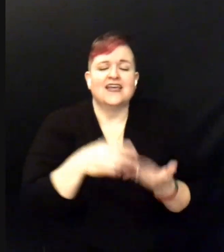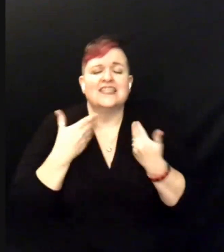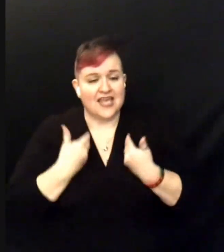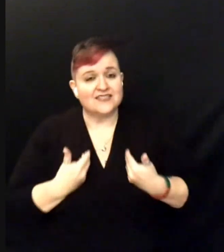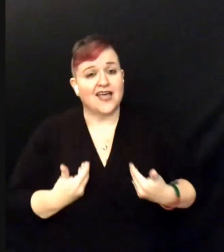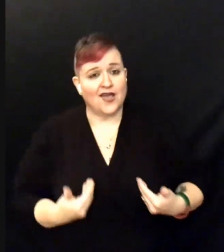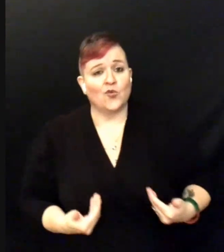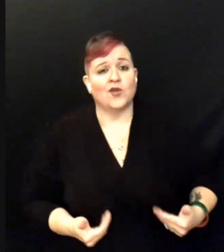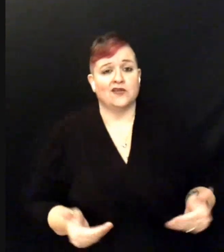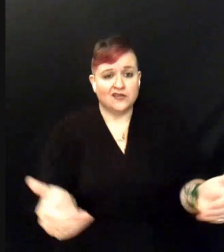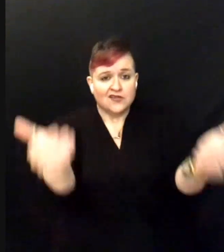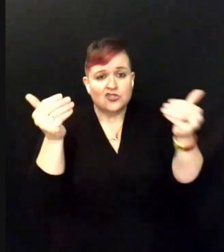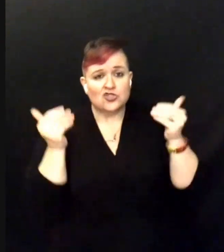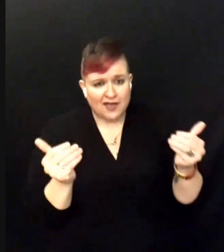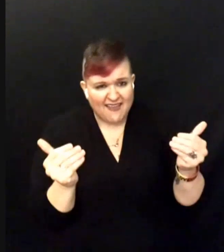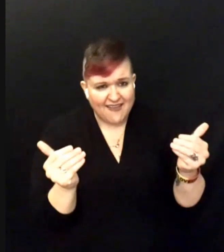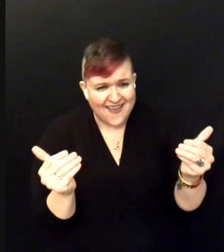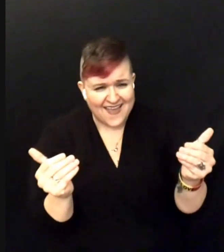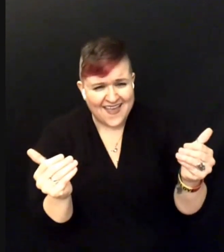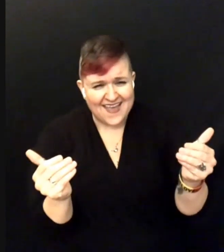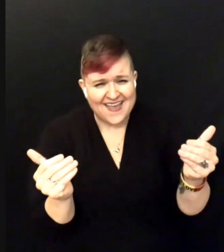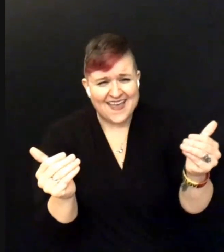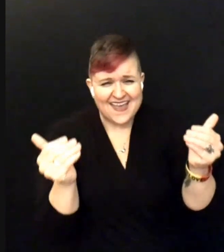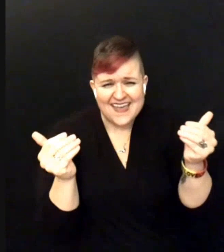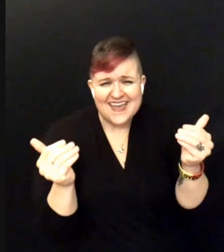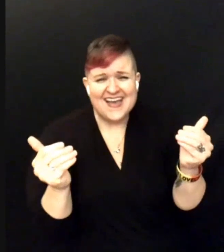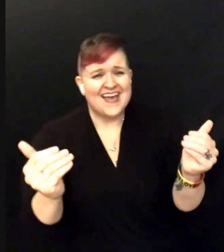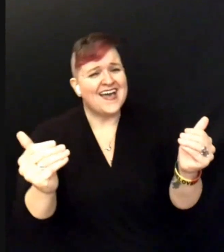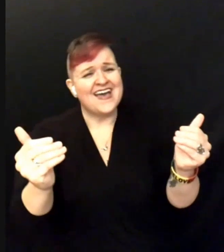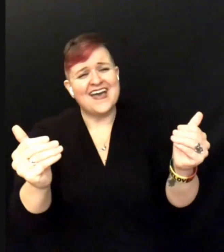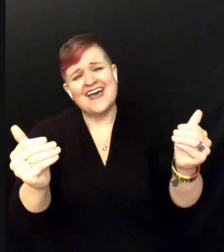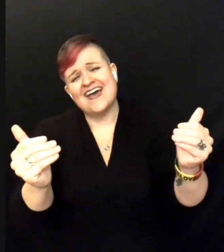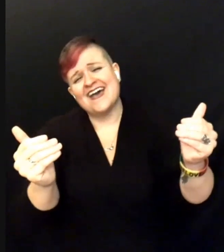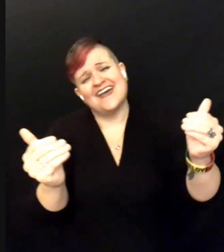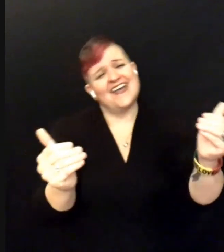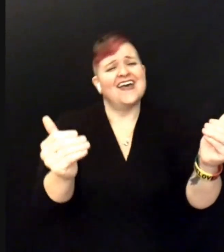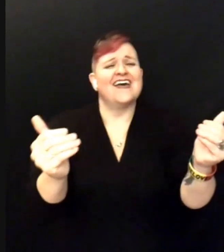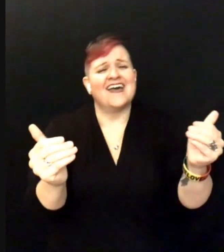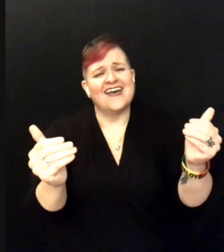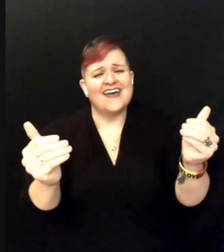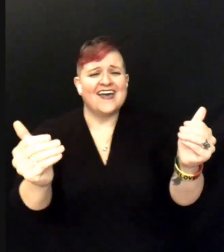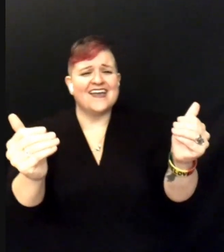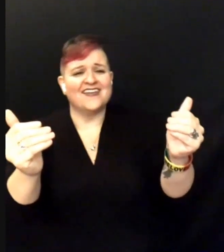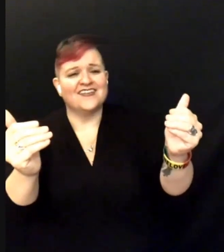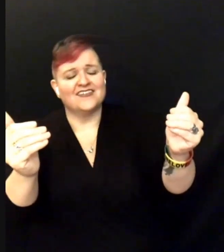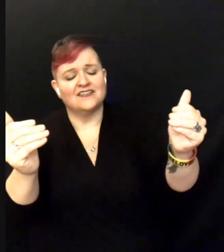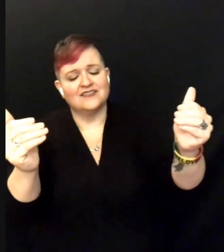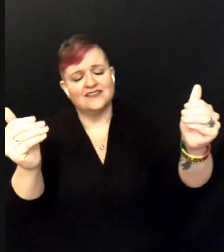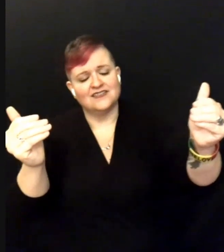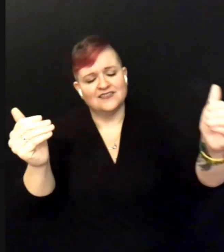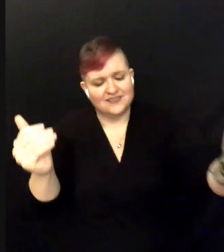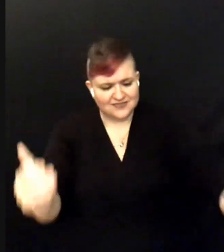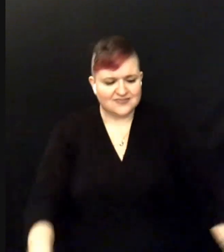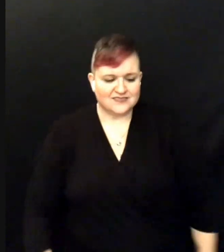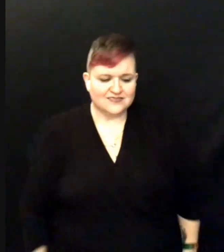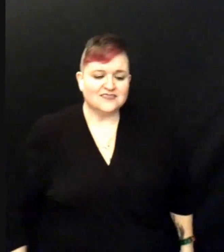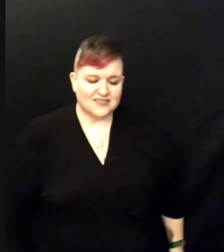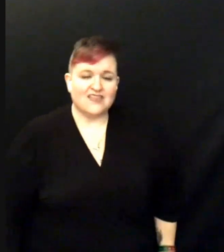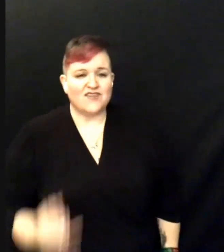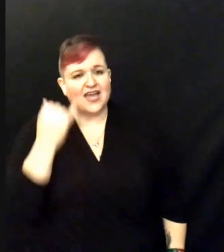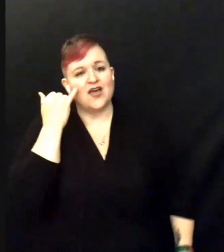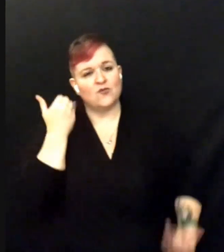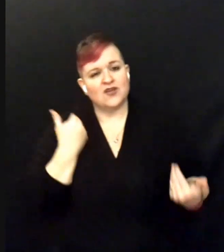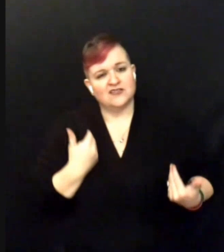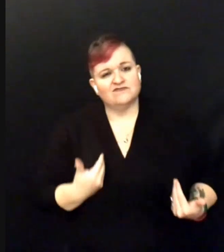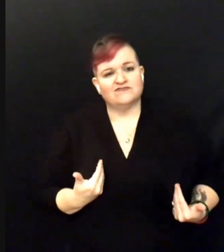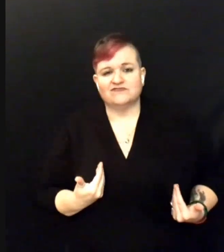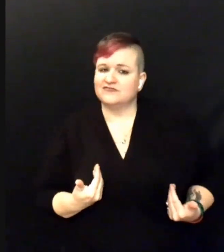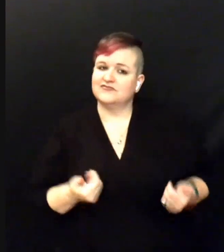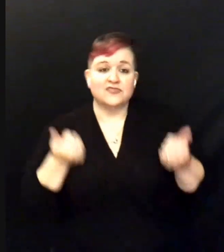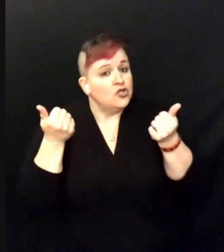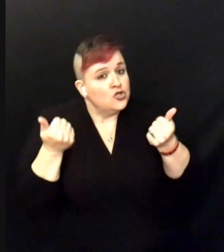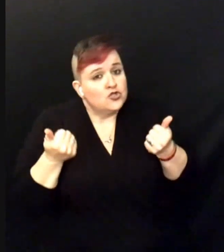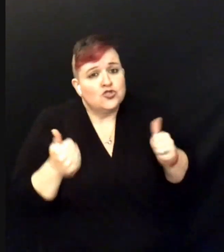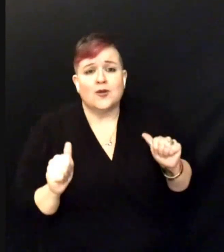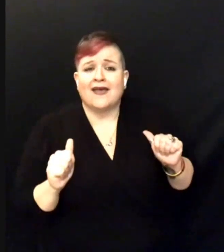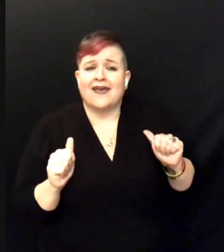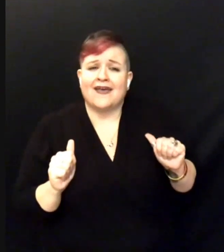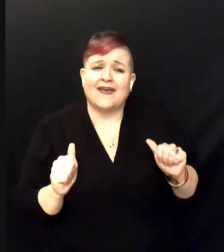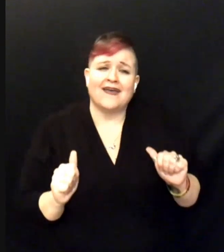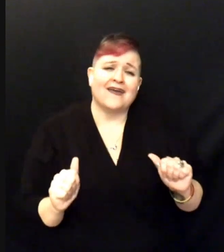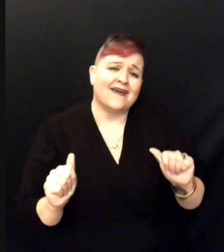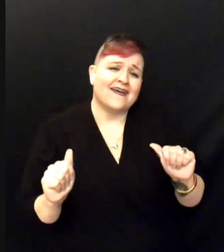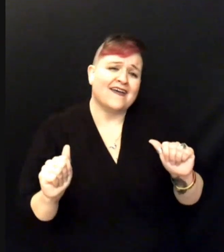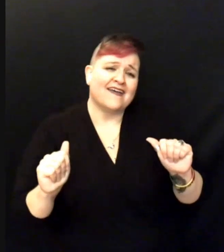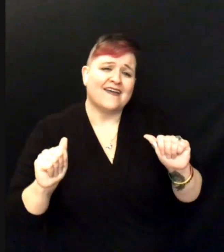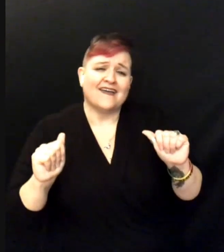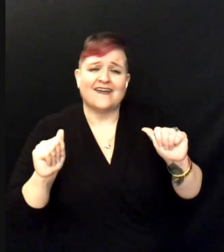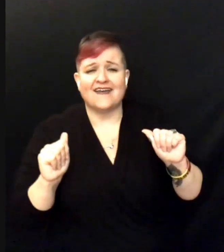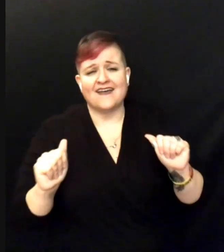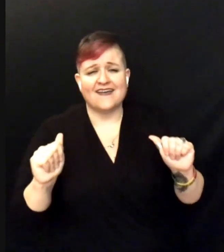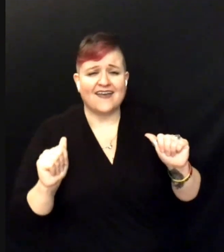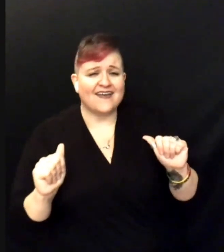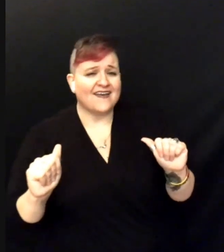If I would try